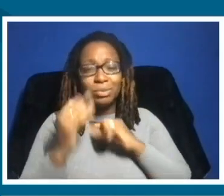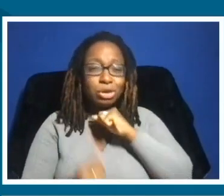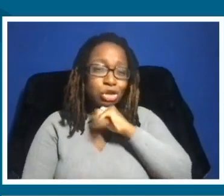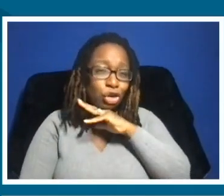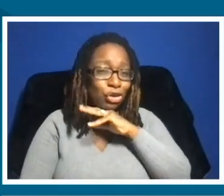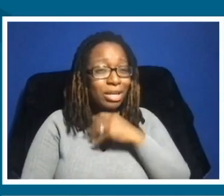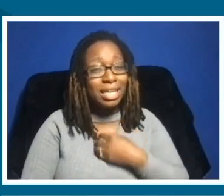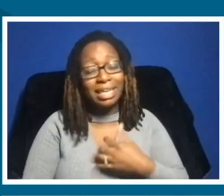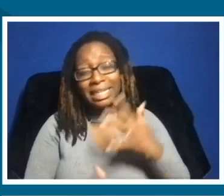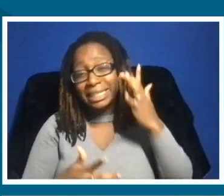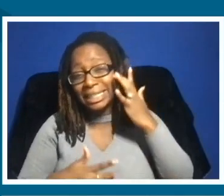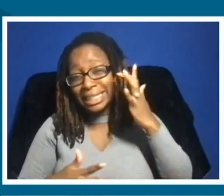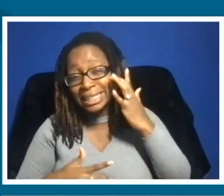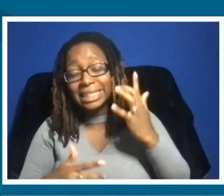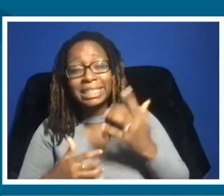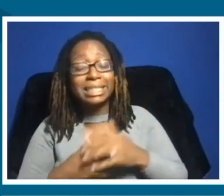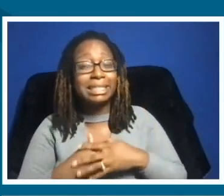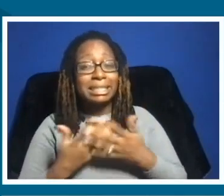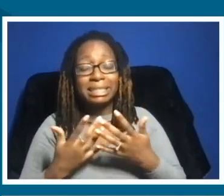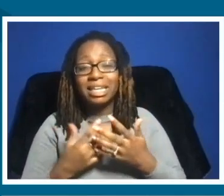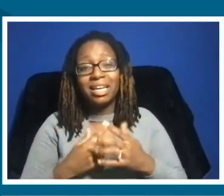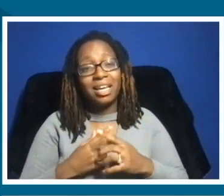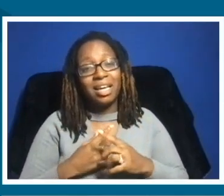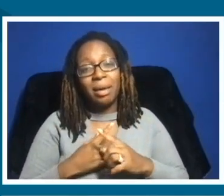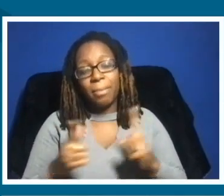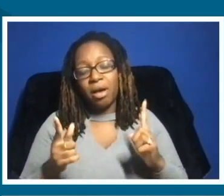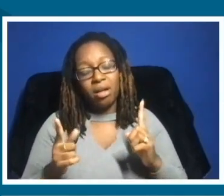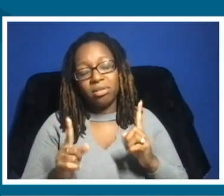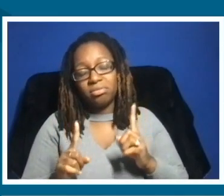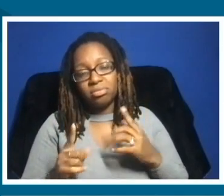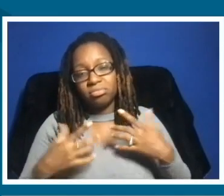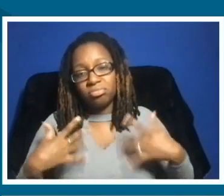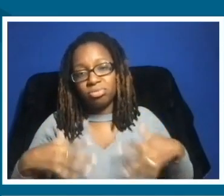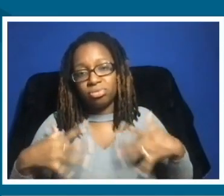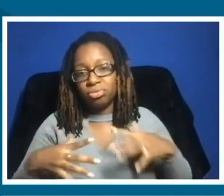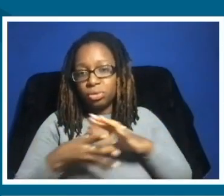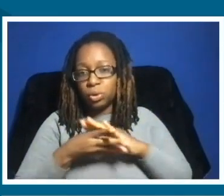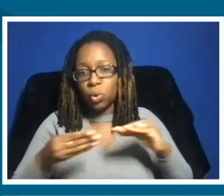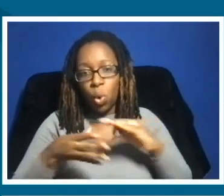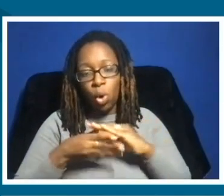um but like so it has a whole story to it